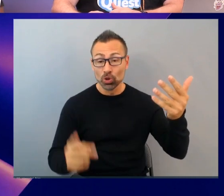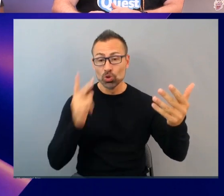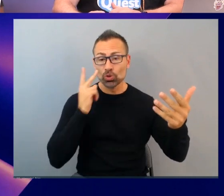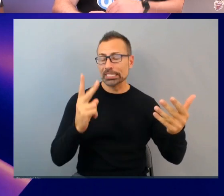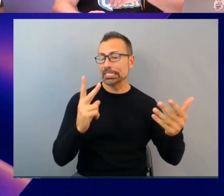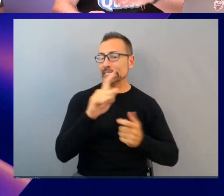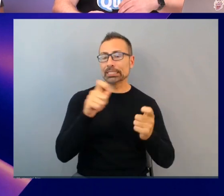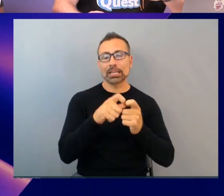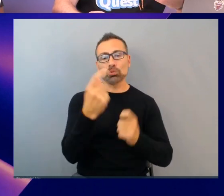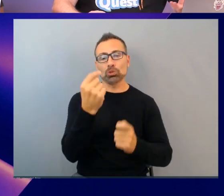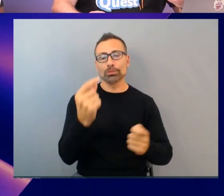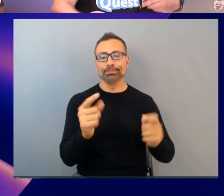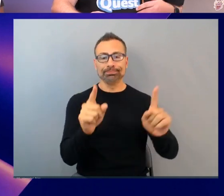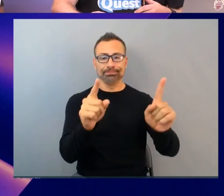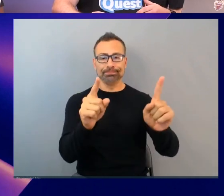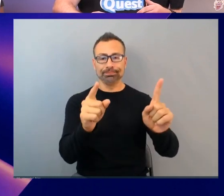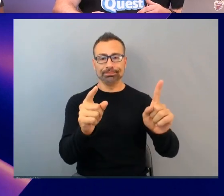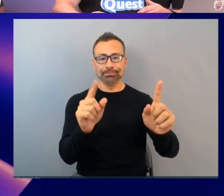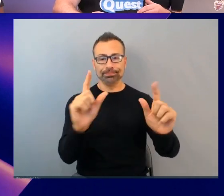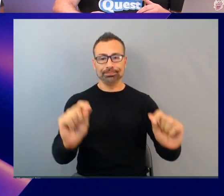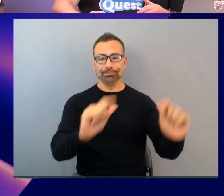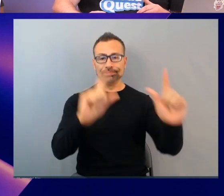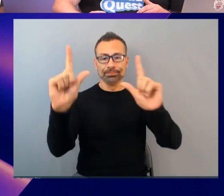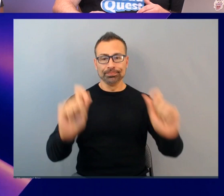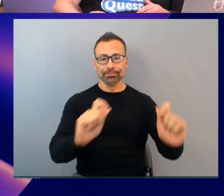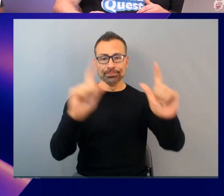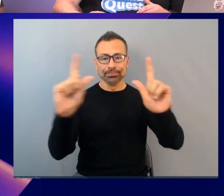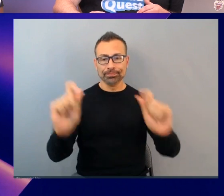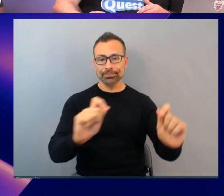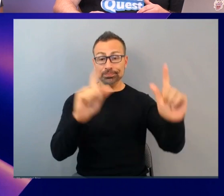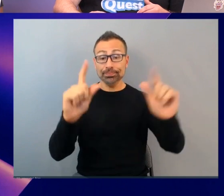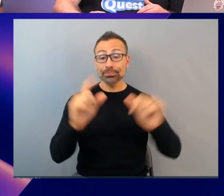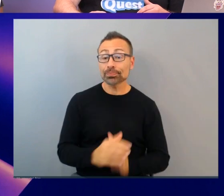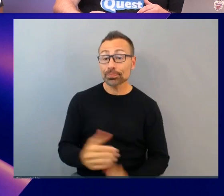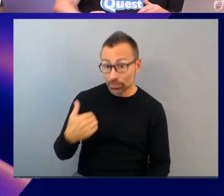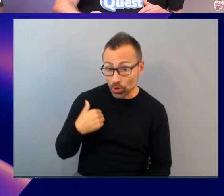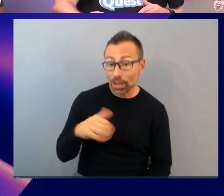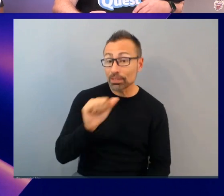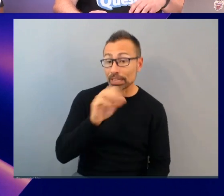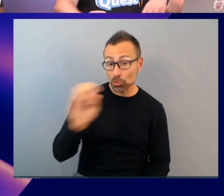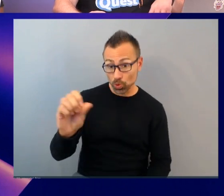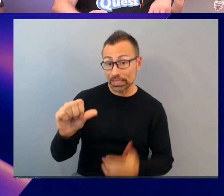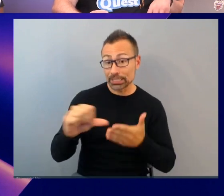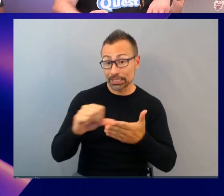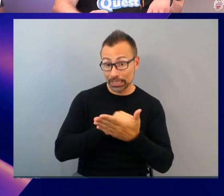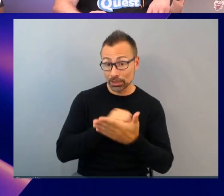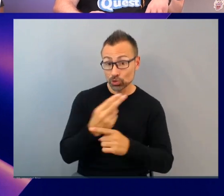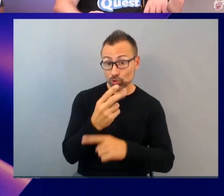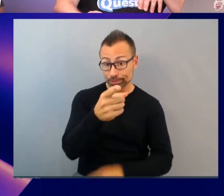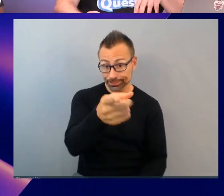And it gives you an AWS account for doing so, right? So it gives you an AWS account,